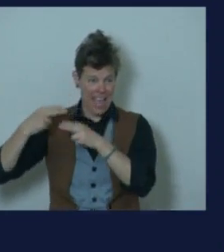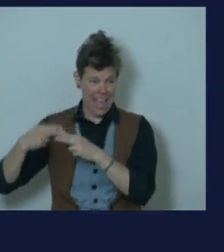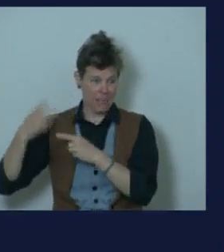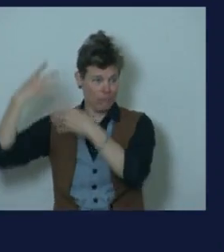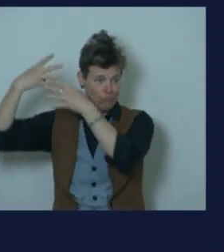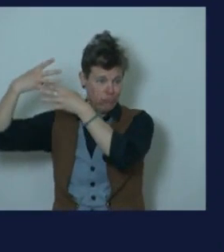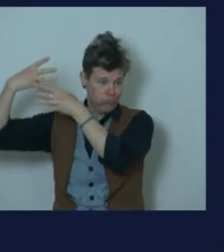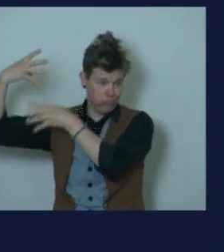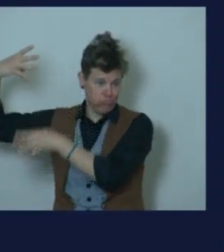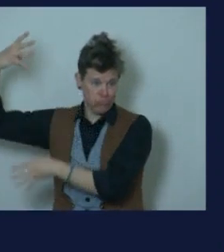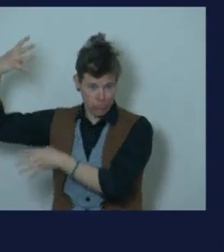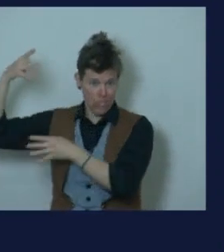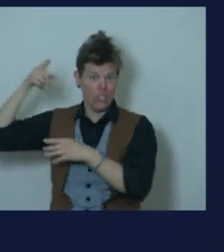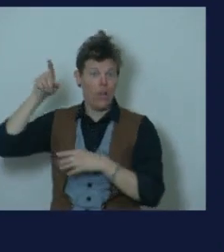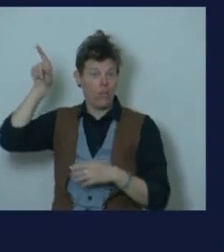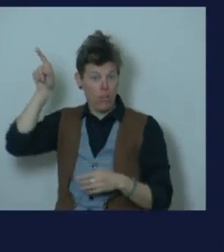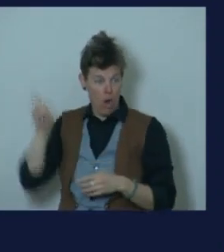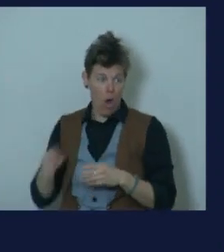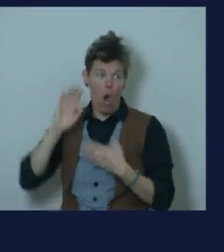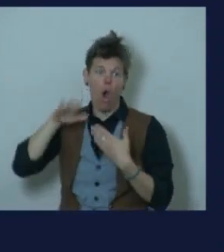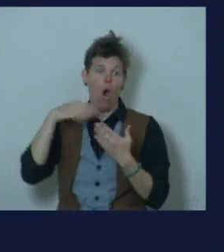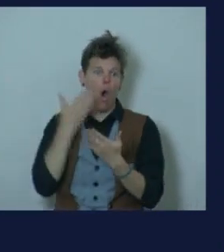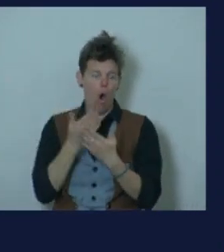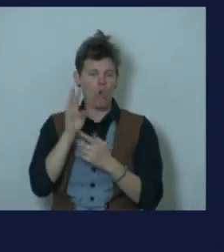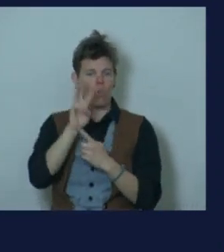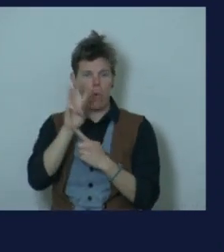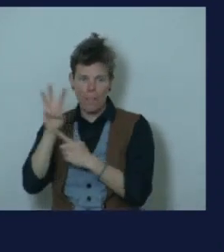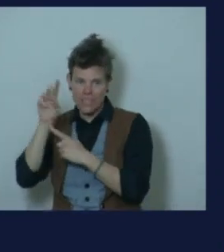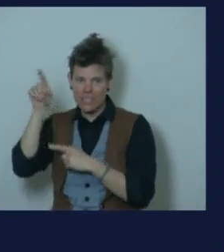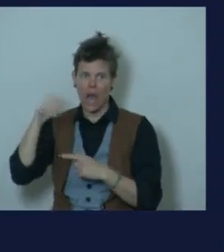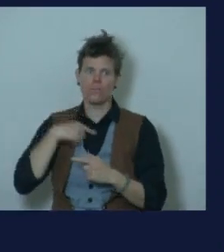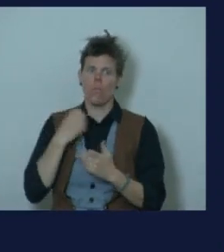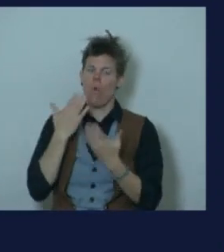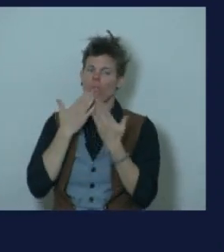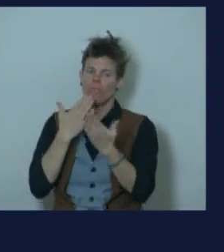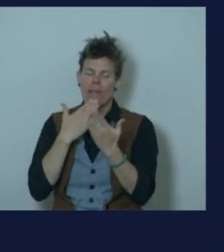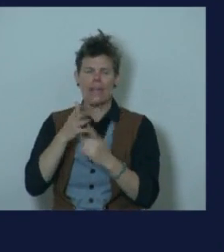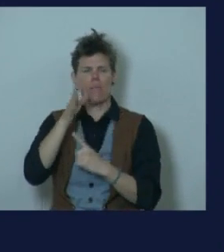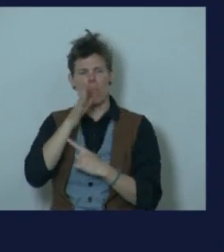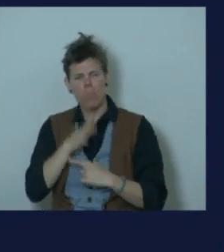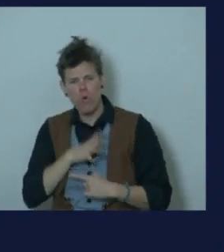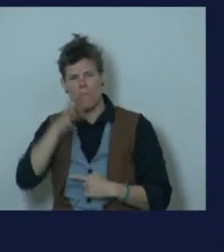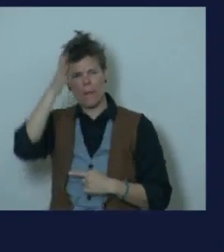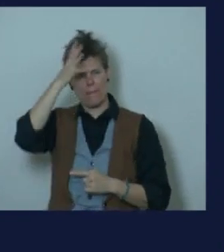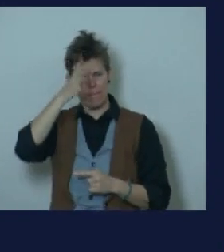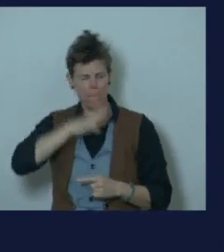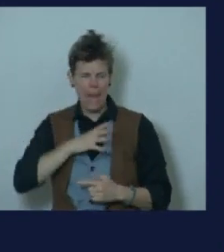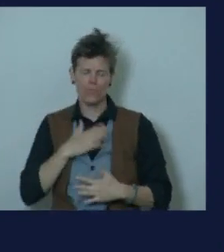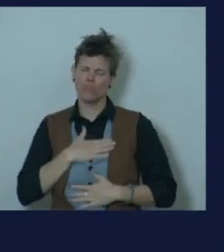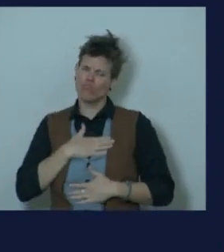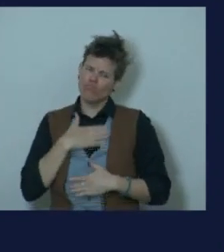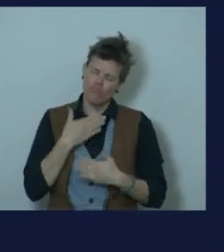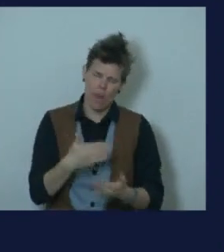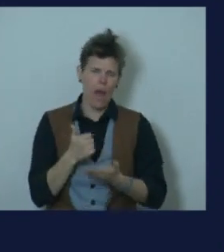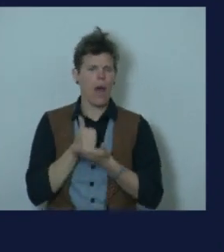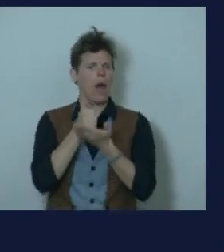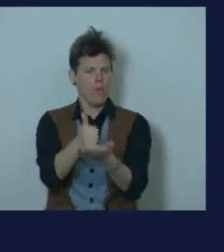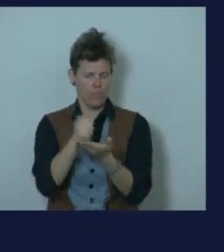LET’S GO TO WHOM I COUNSEL IS. YOU CAN READ THIS COUNSEL. YOU CAN SEE THEY ARE ALL GOING TO BE ON A WEBSITE.